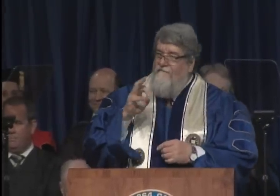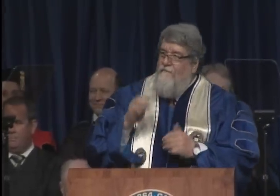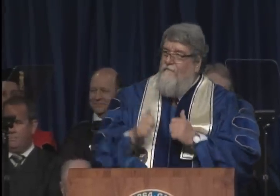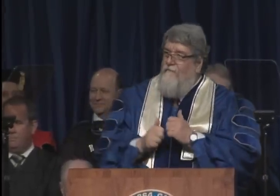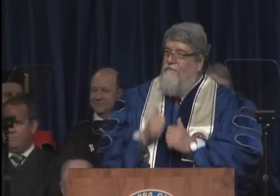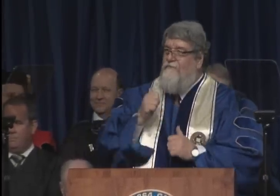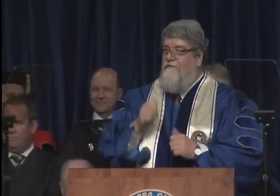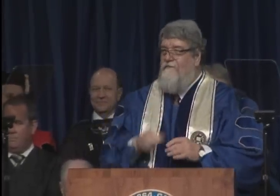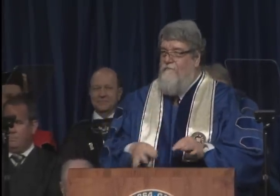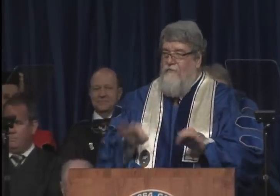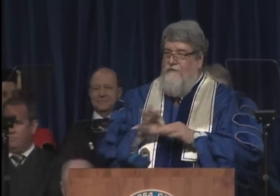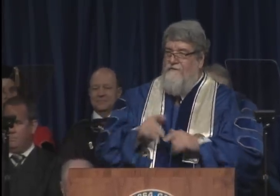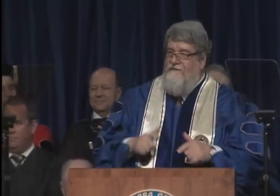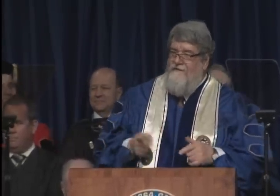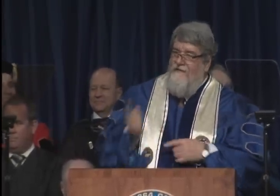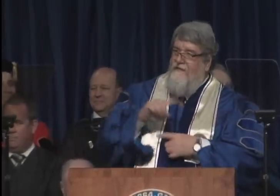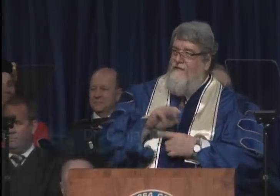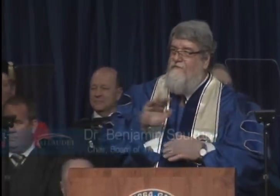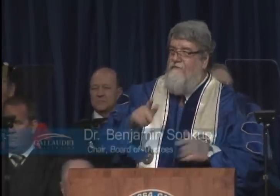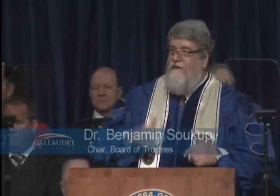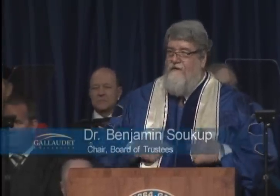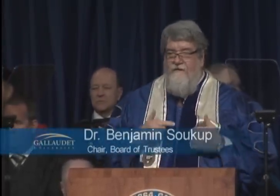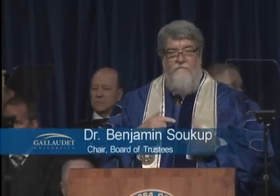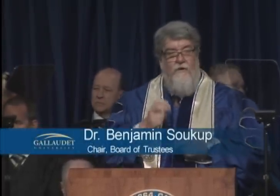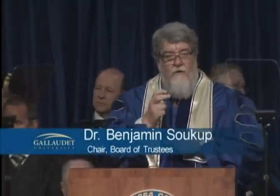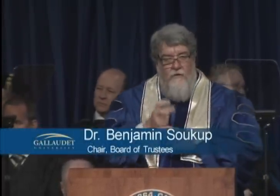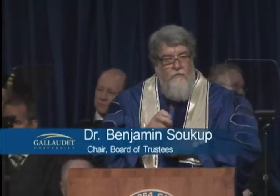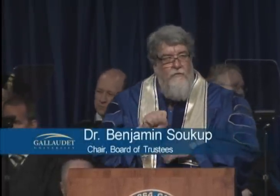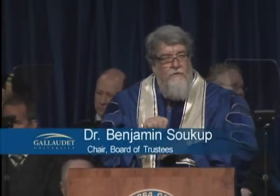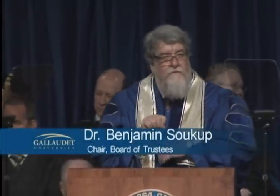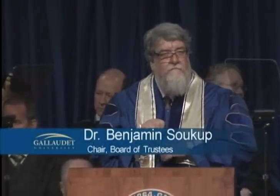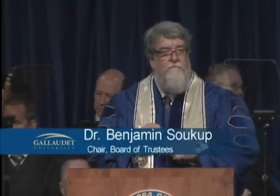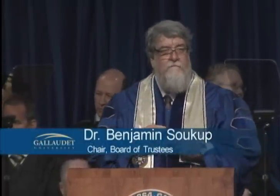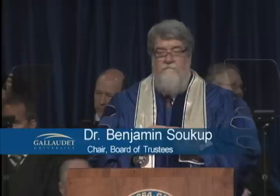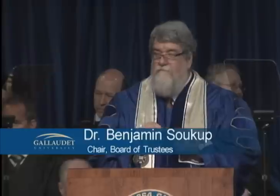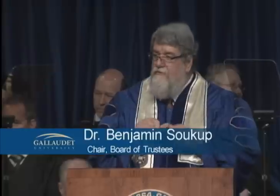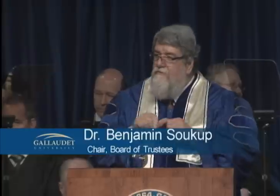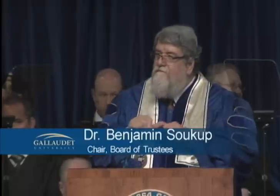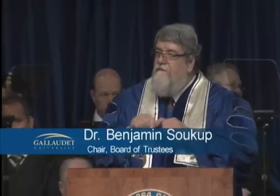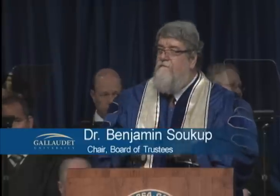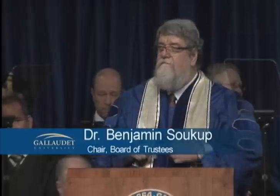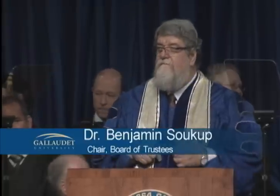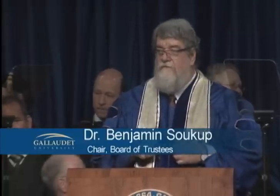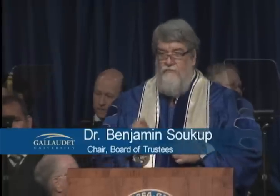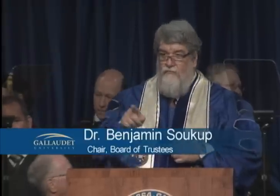Today is one of the most important days in your life.